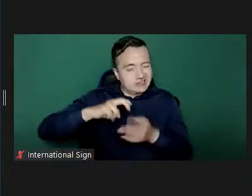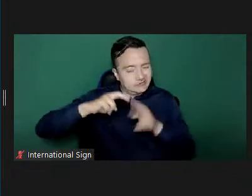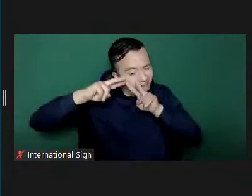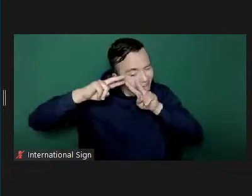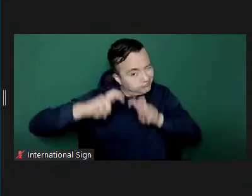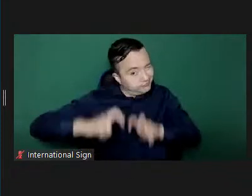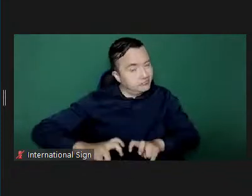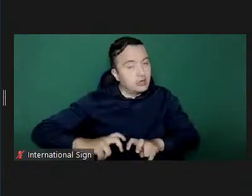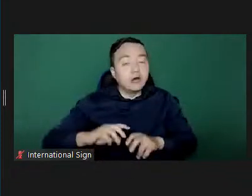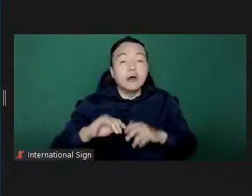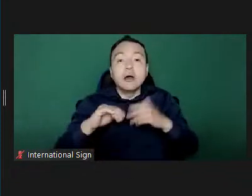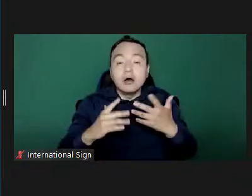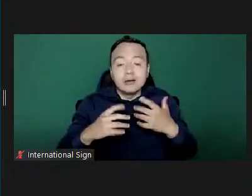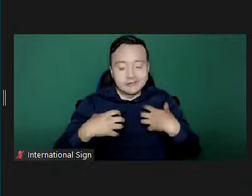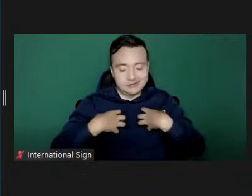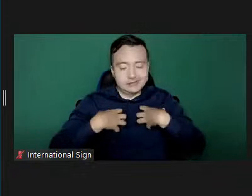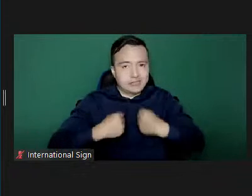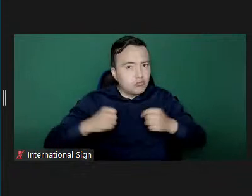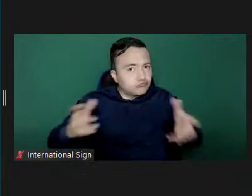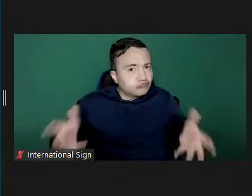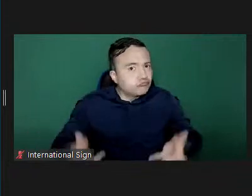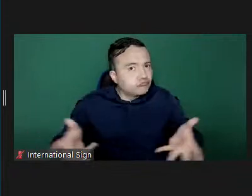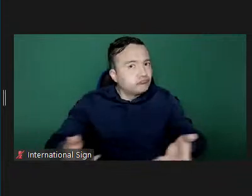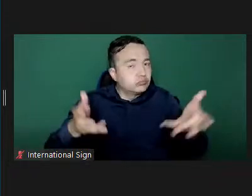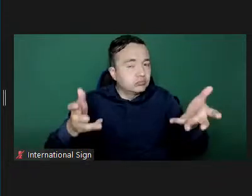know, we think a big part of the NCD challenge is to get